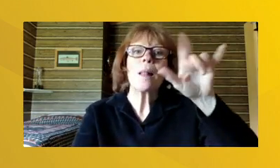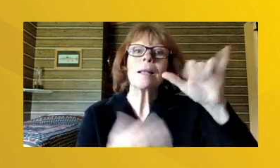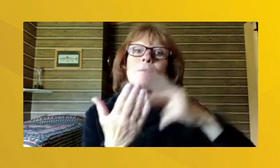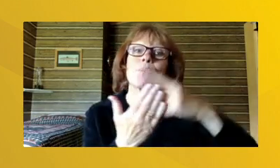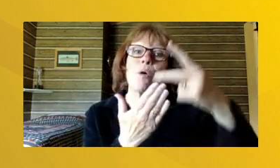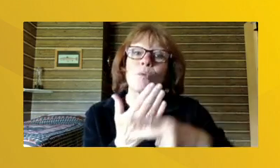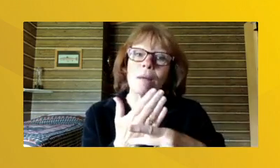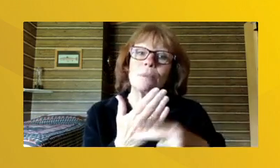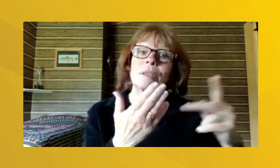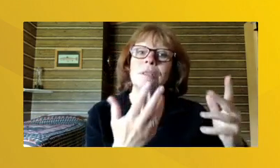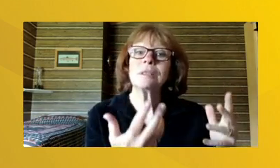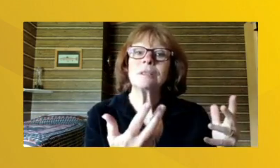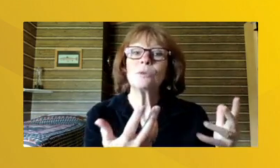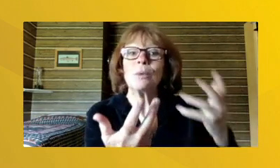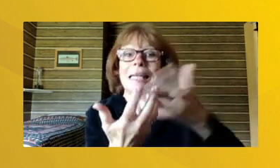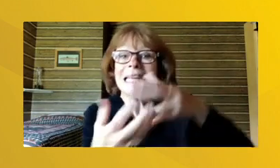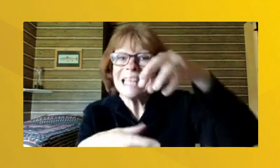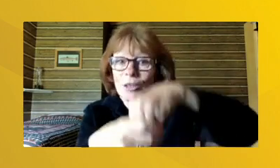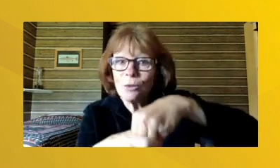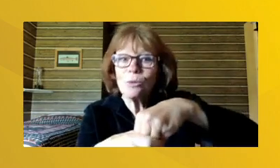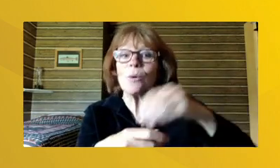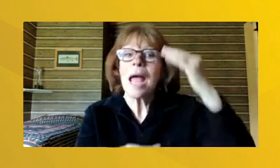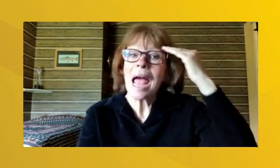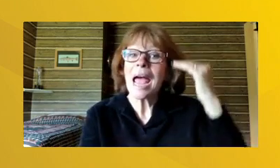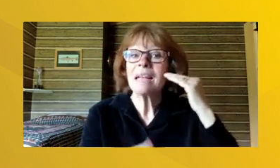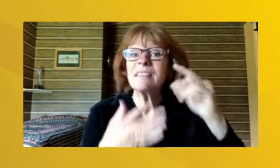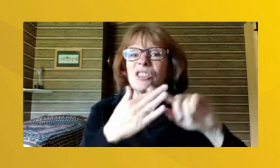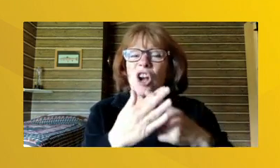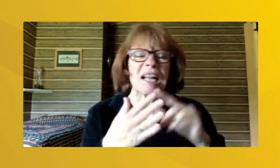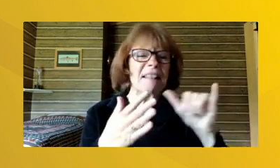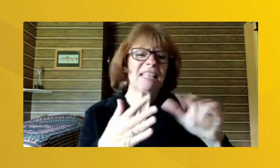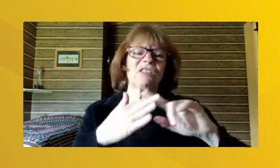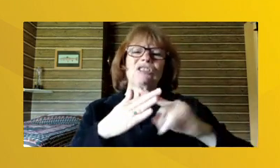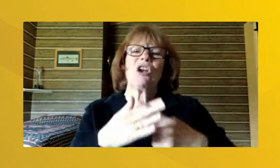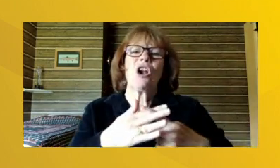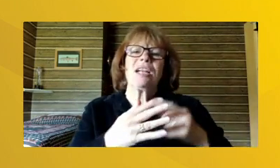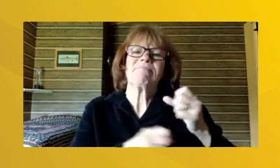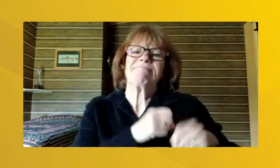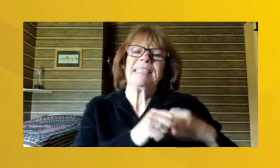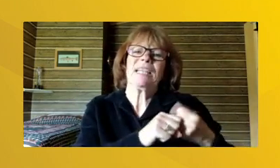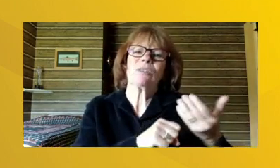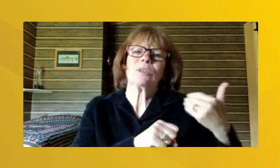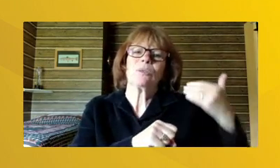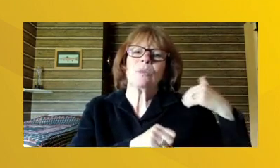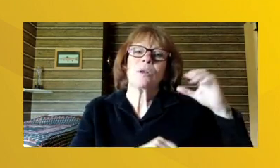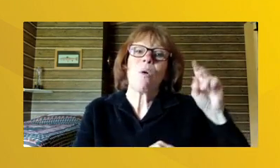This was an initiative that started during Covid and we have seen really great results with it.